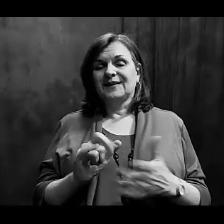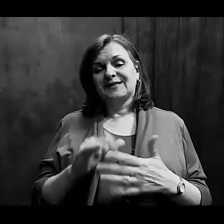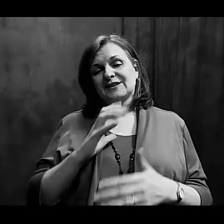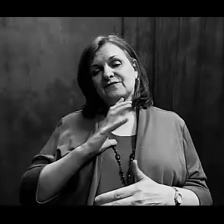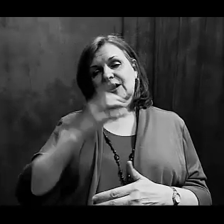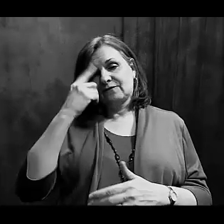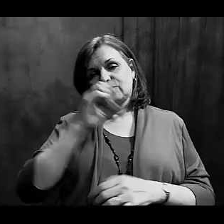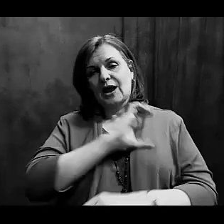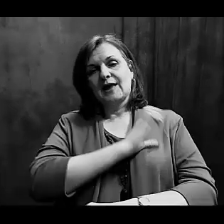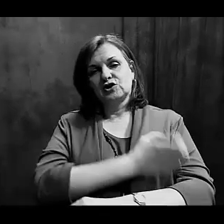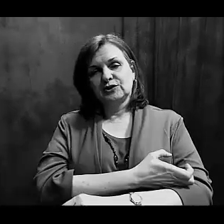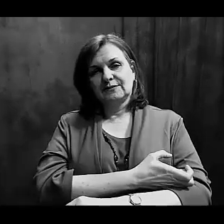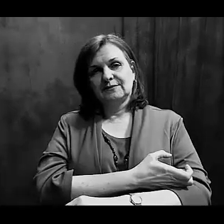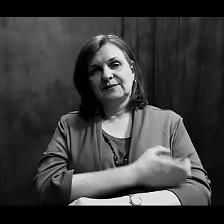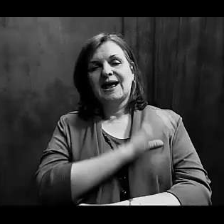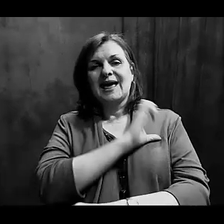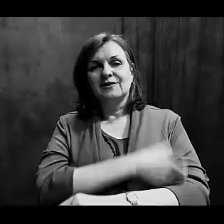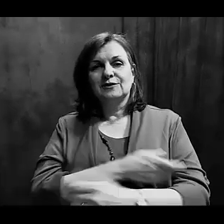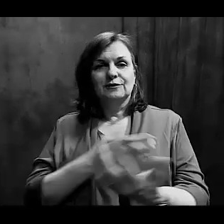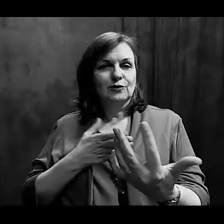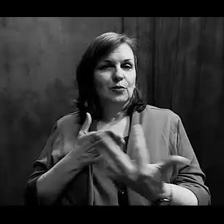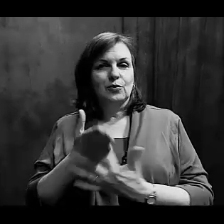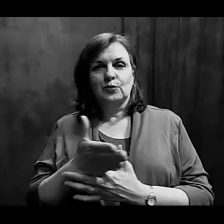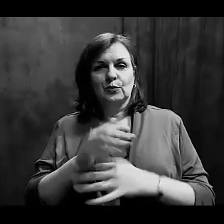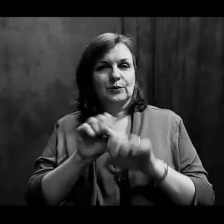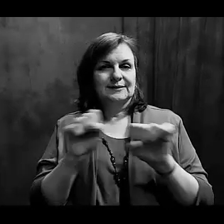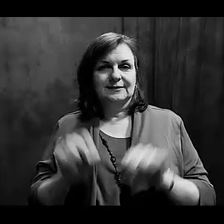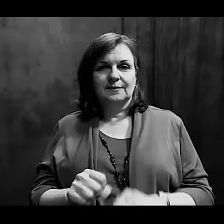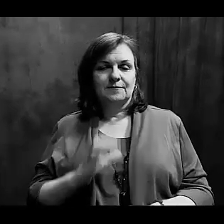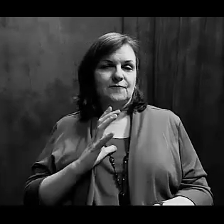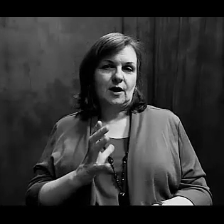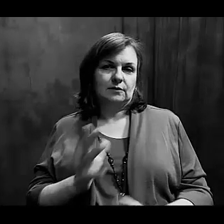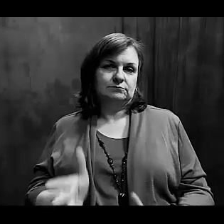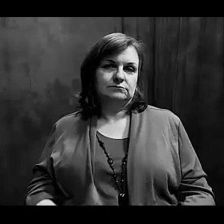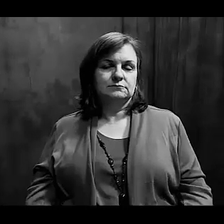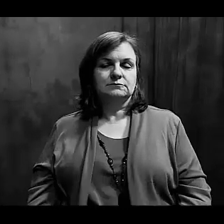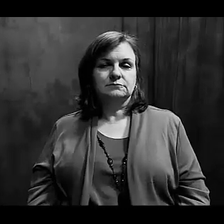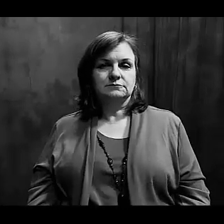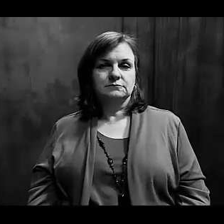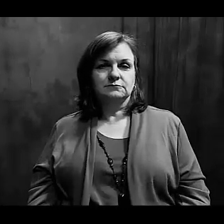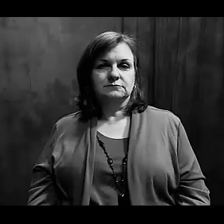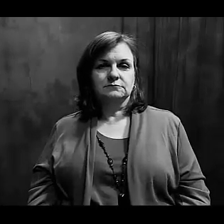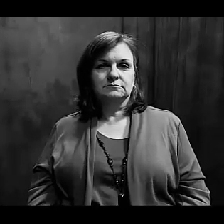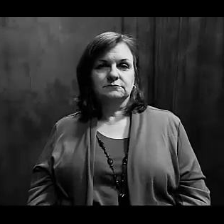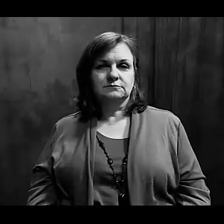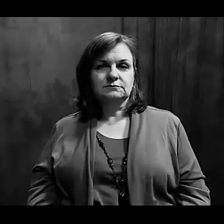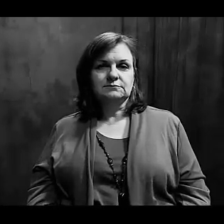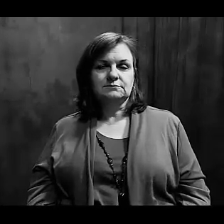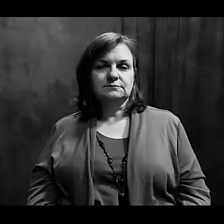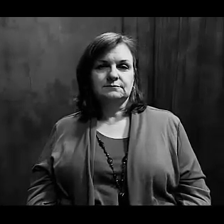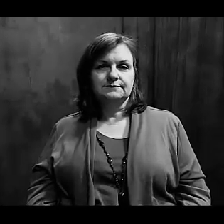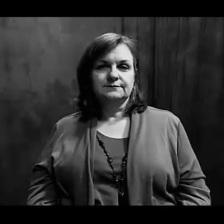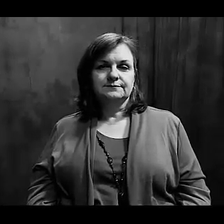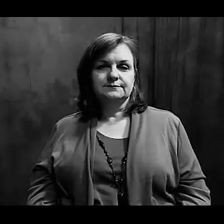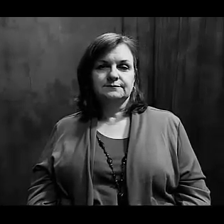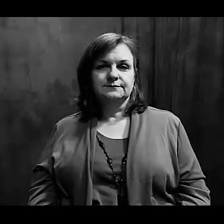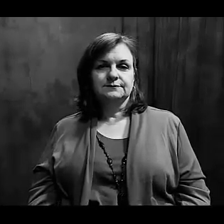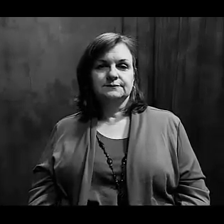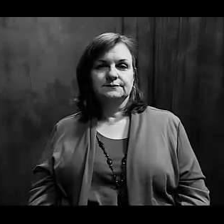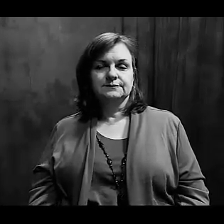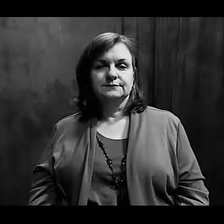that's fine for Energy -- Energy moves through a system